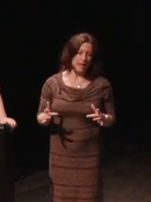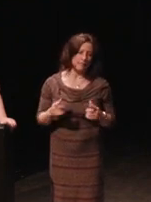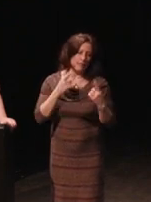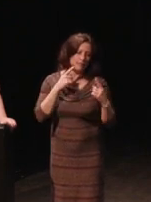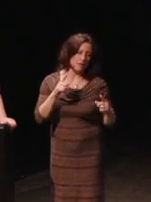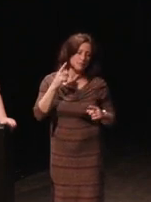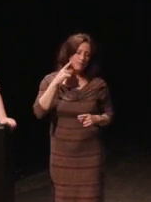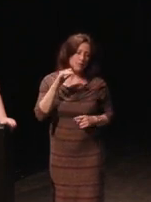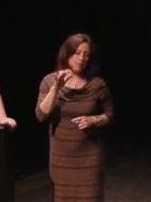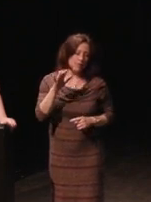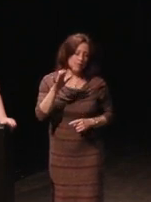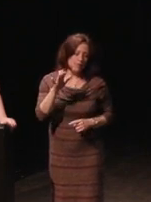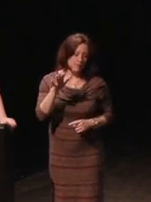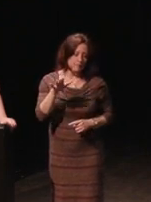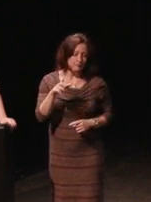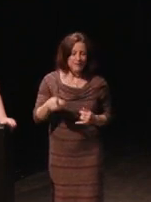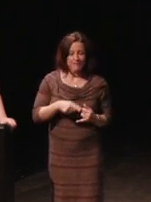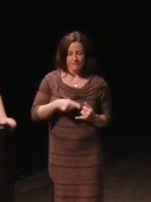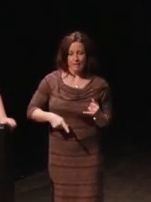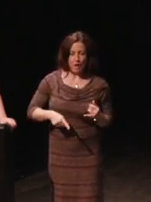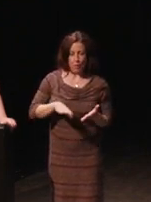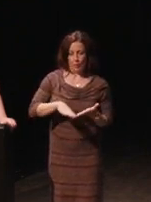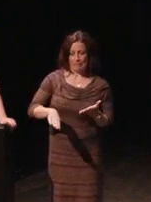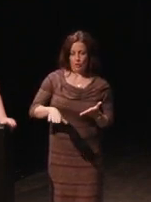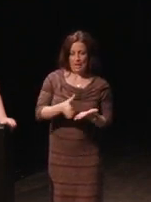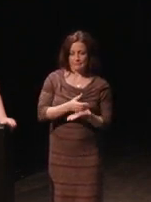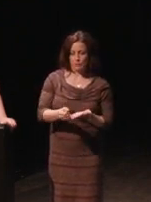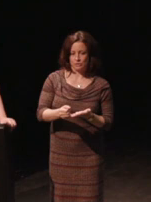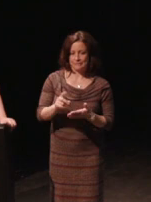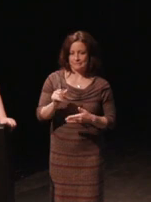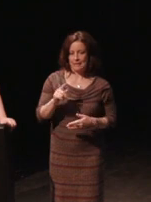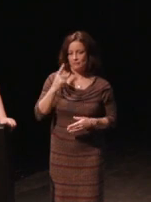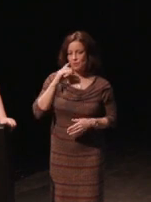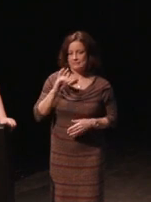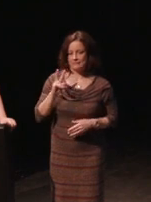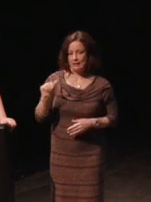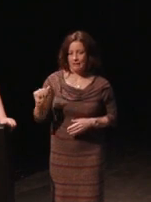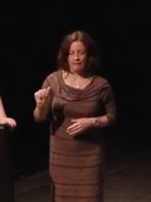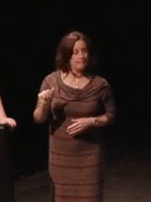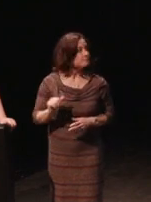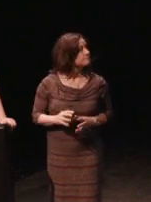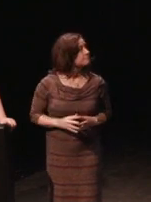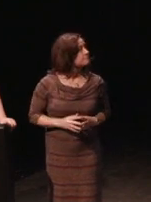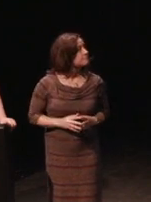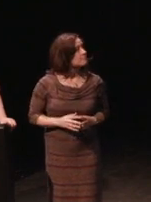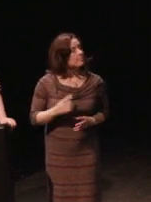of the final waiver expiry date for CVAA. What they is,